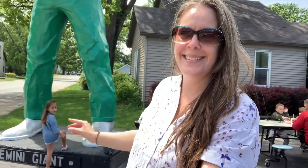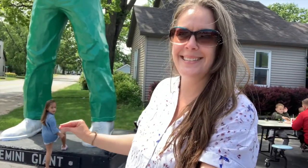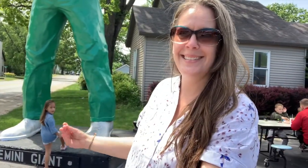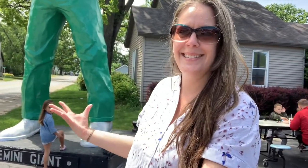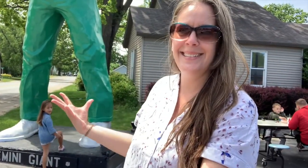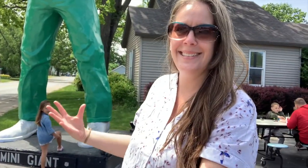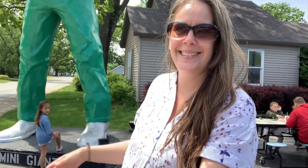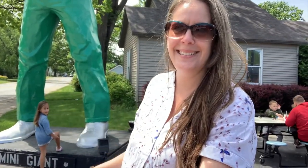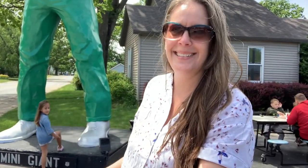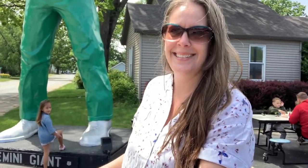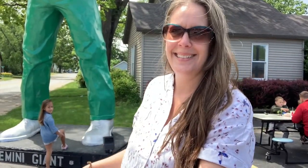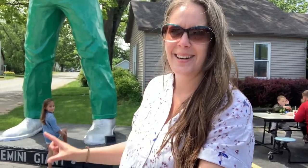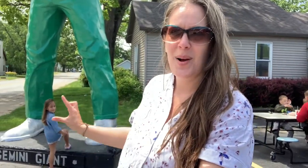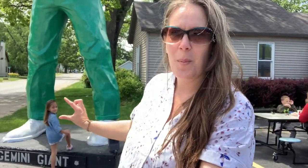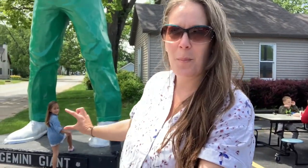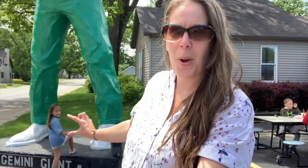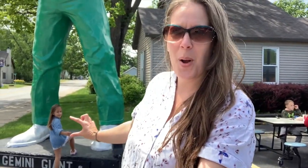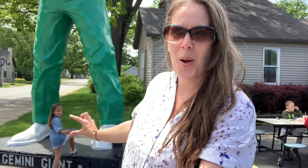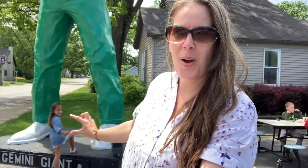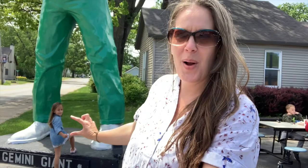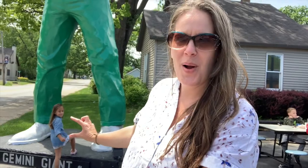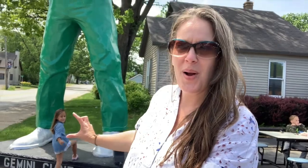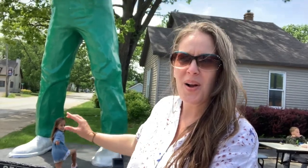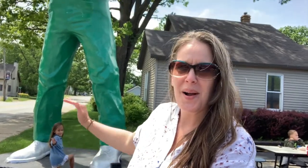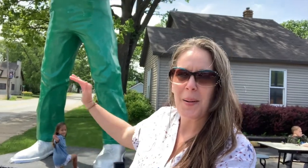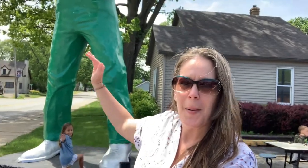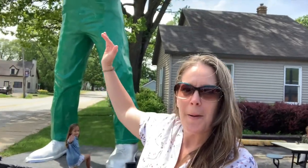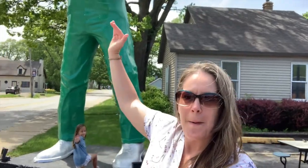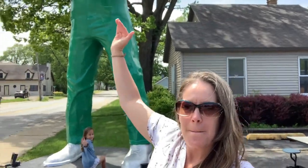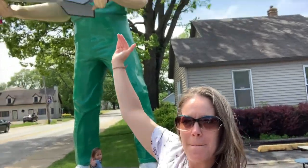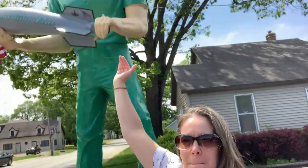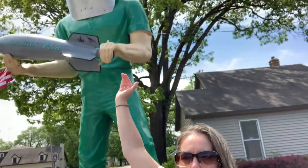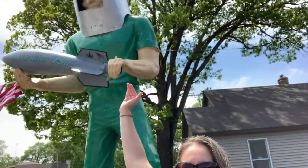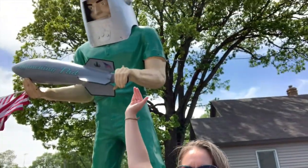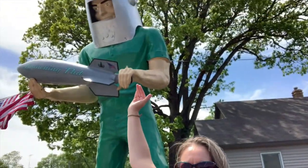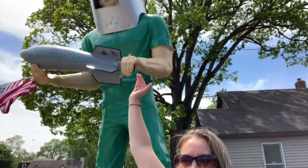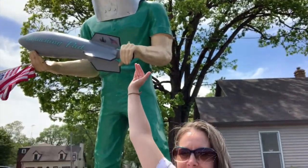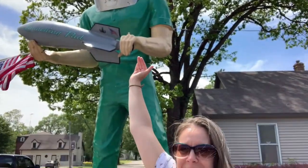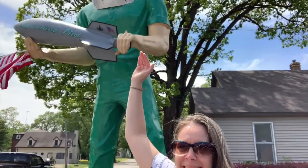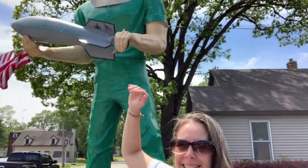Look at Ember, she's small compared to that big man.